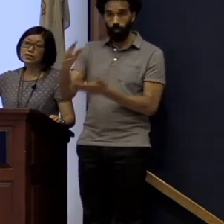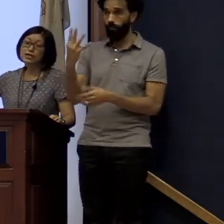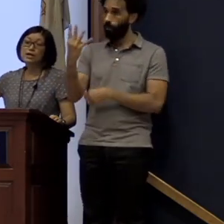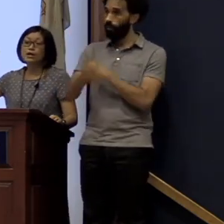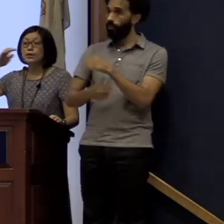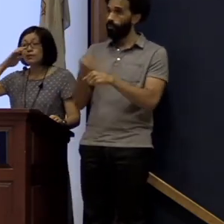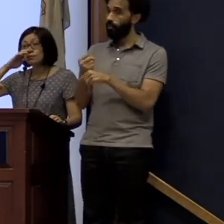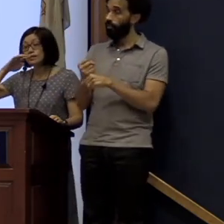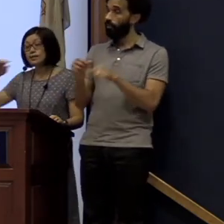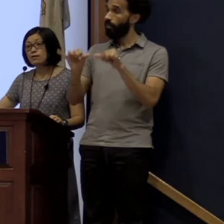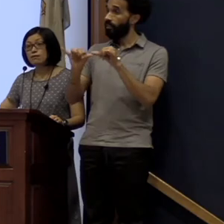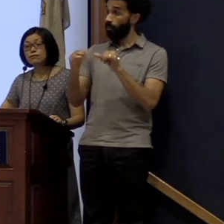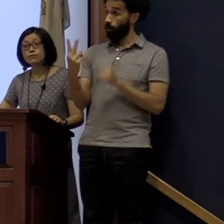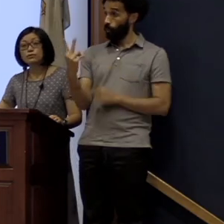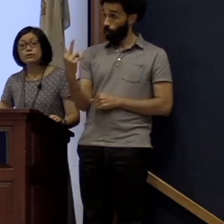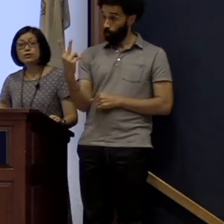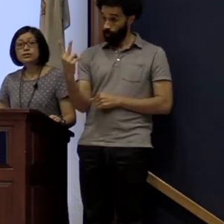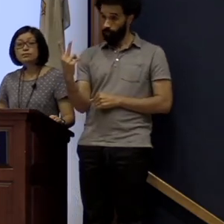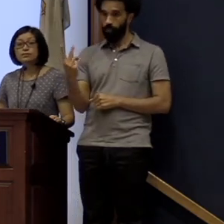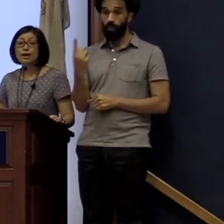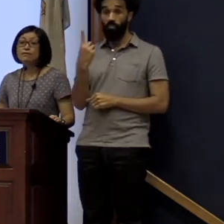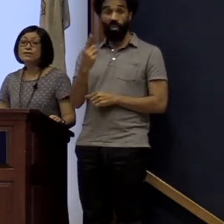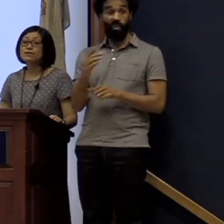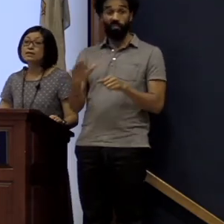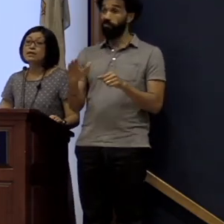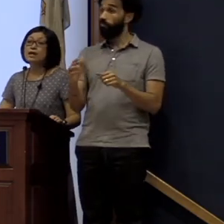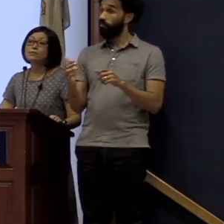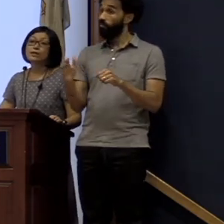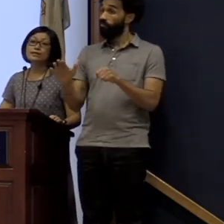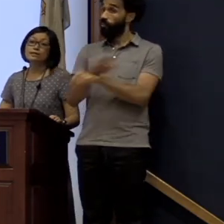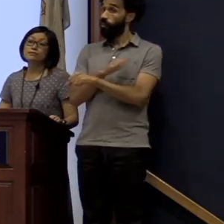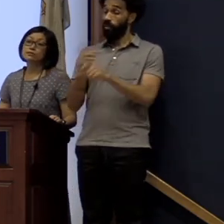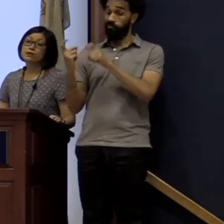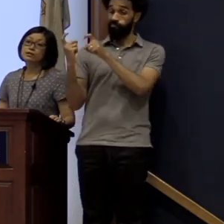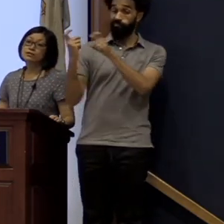We had one that got a full scholarship to Harvard and one they got a full scholarship to